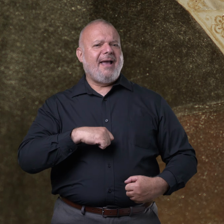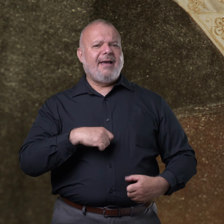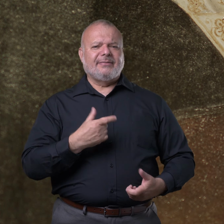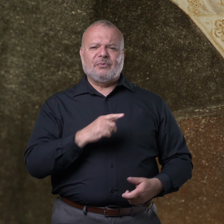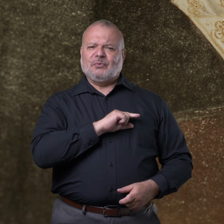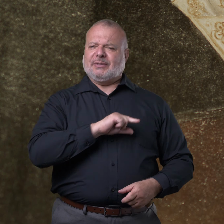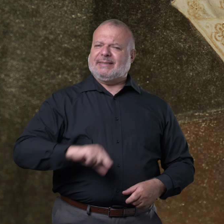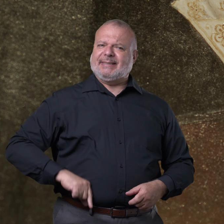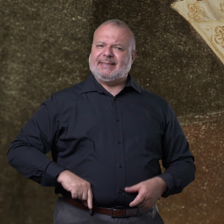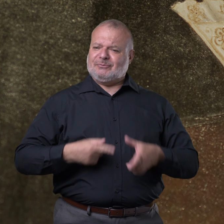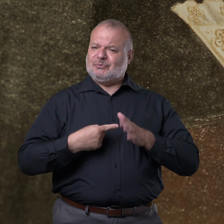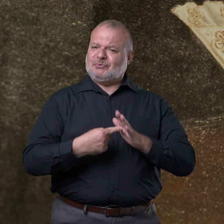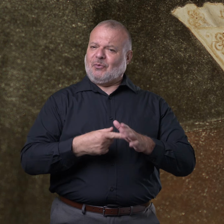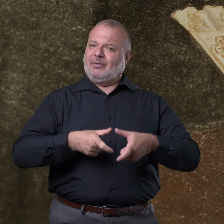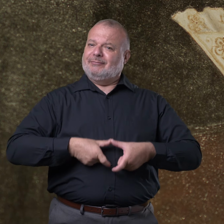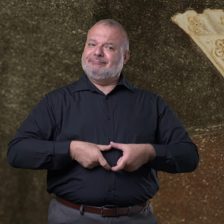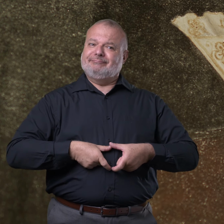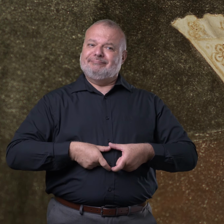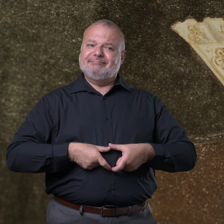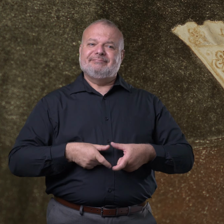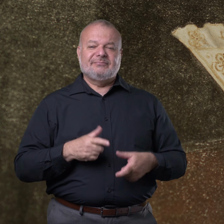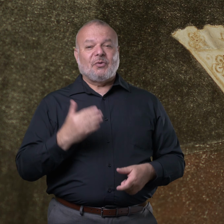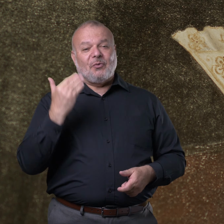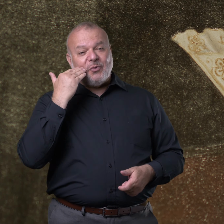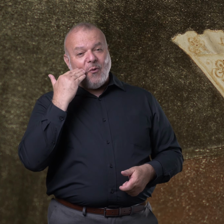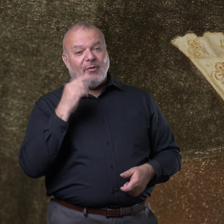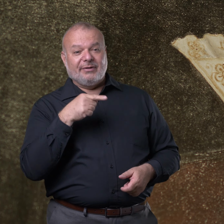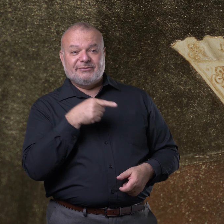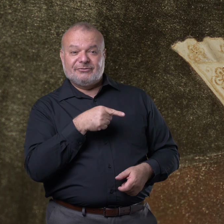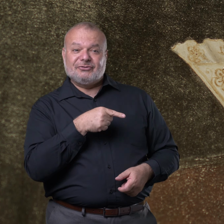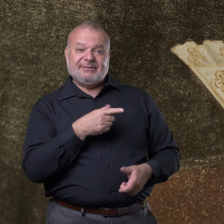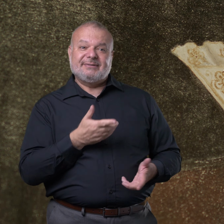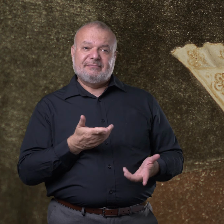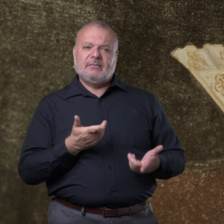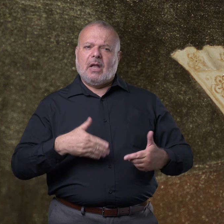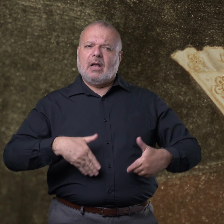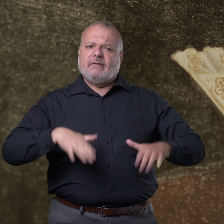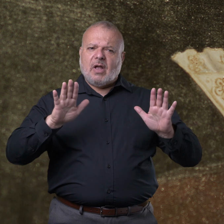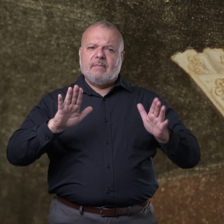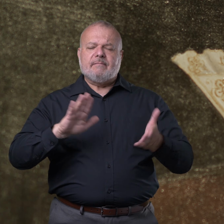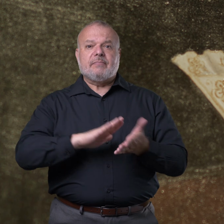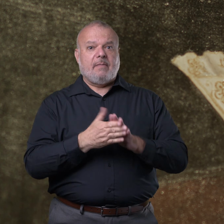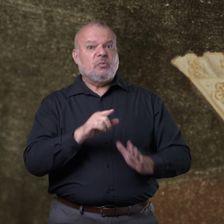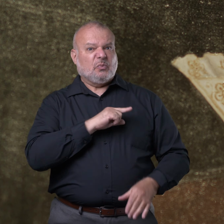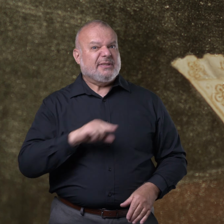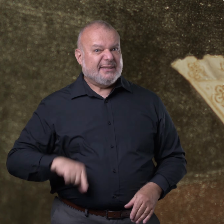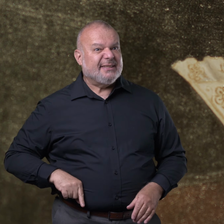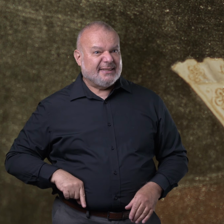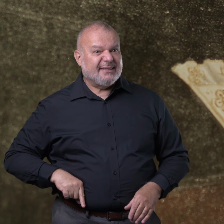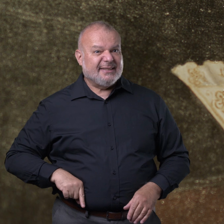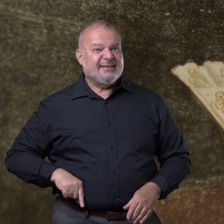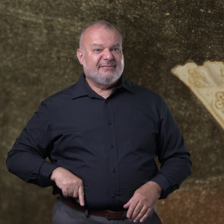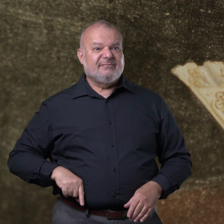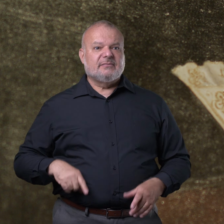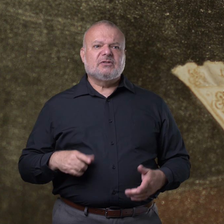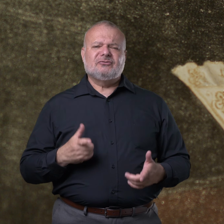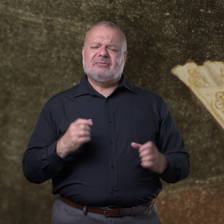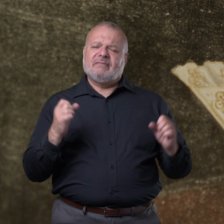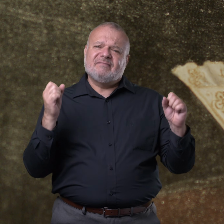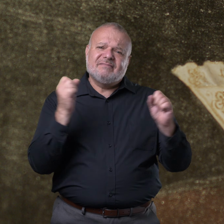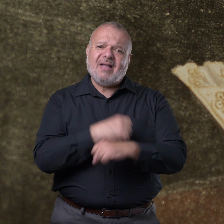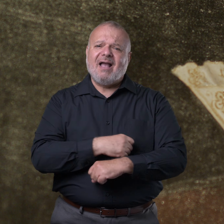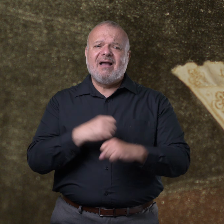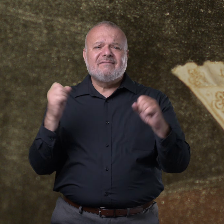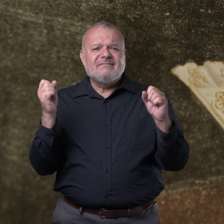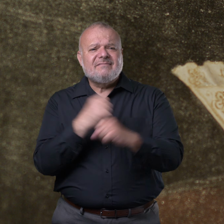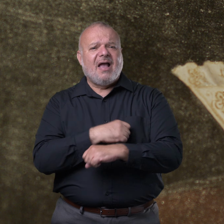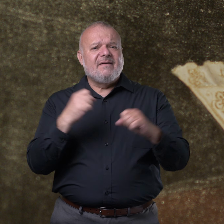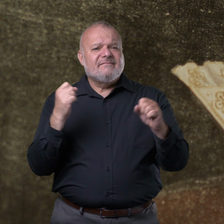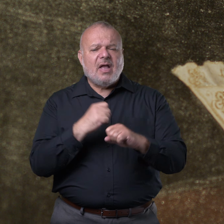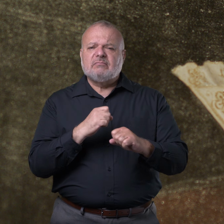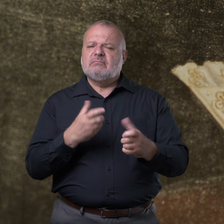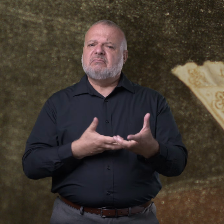Mary wears a confidently proudly as befits the queen she has become against Great odds